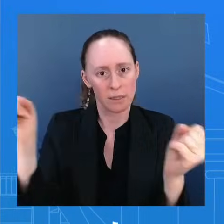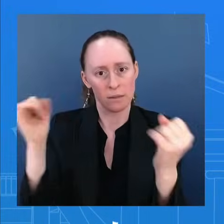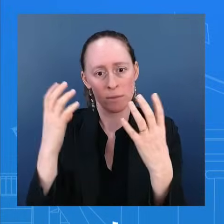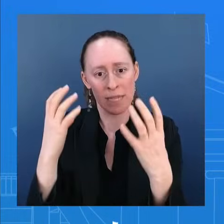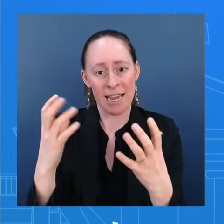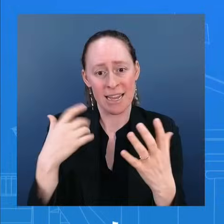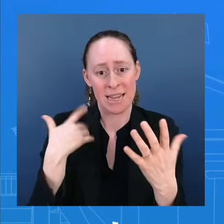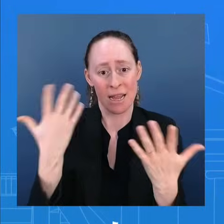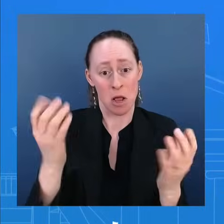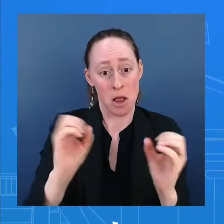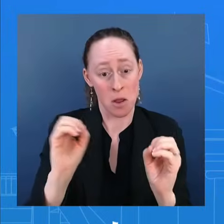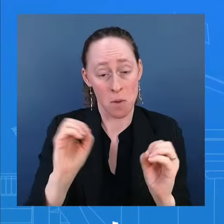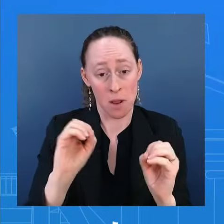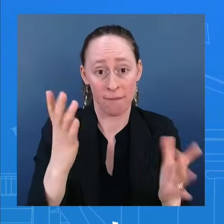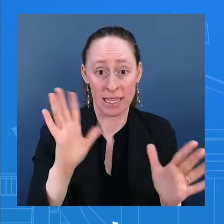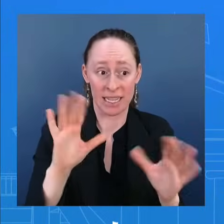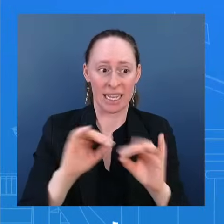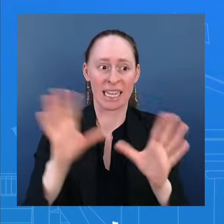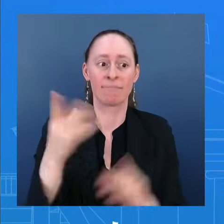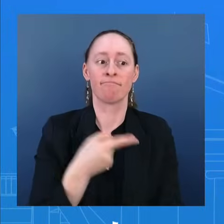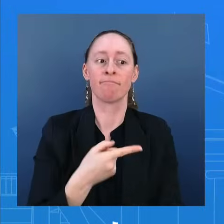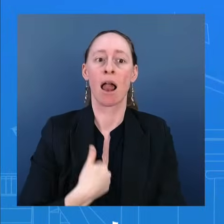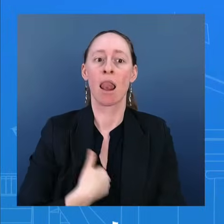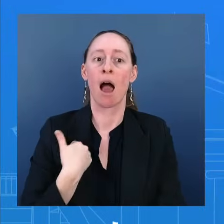but there's also no indication about his location or condition.